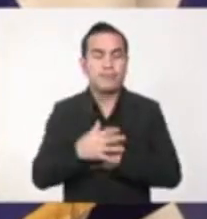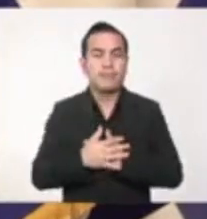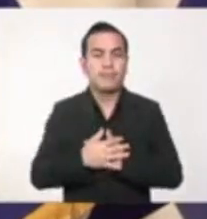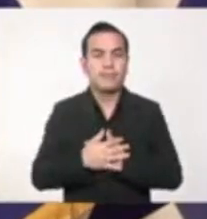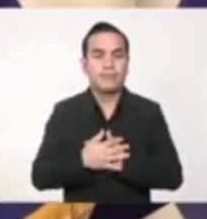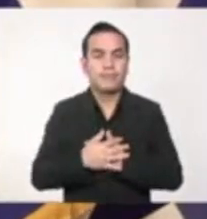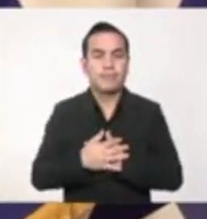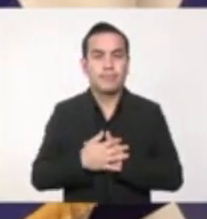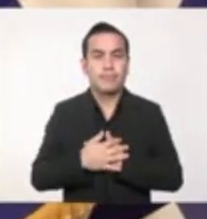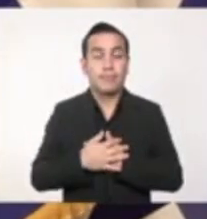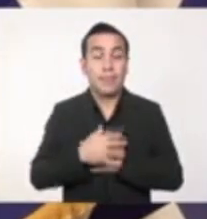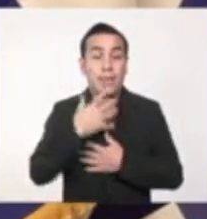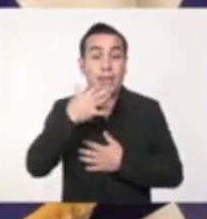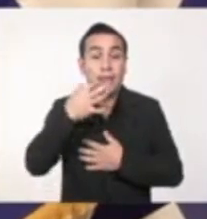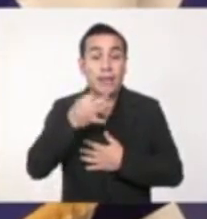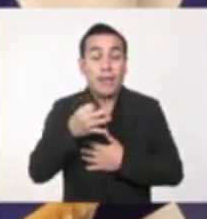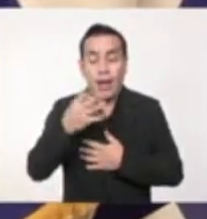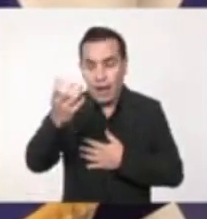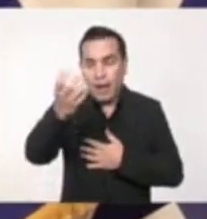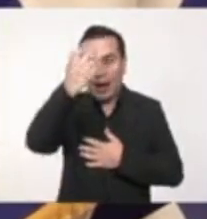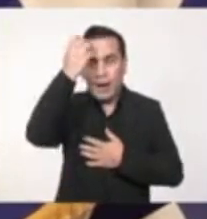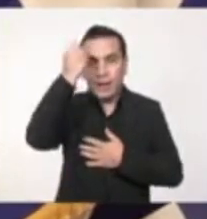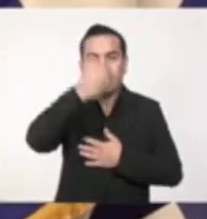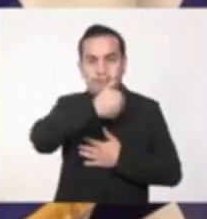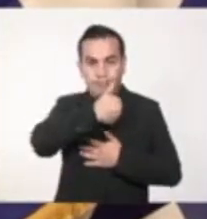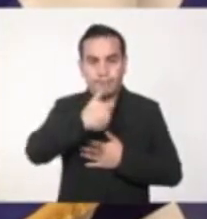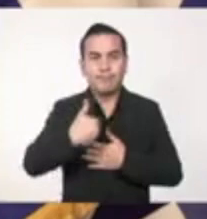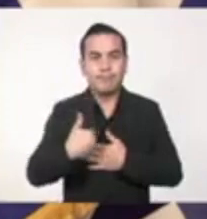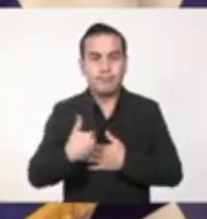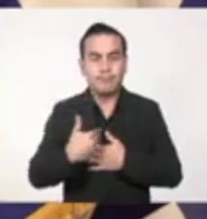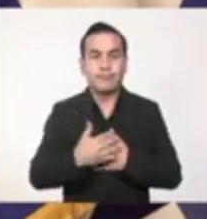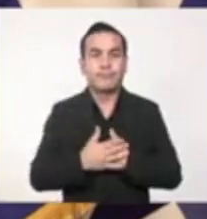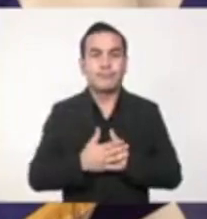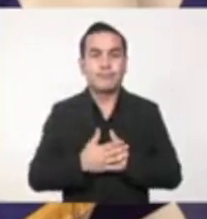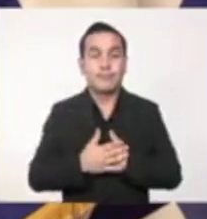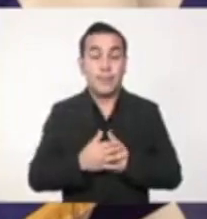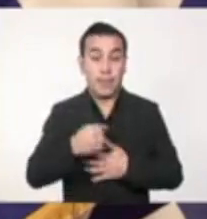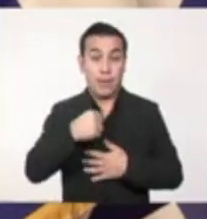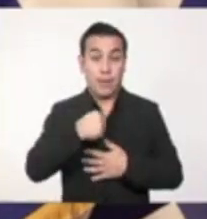llegamos al gobierno aquí y yo lo primero que les dije, bueno,